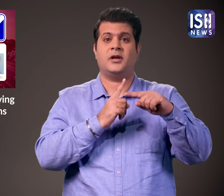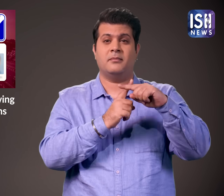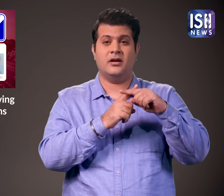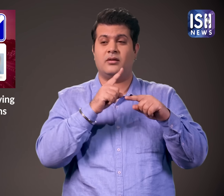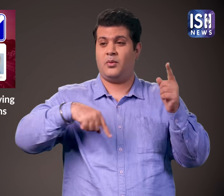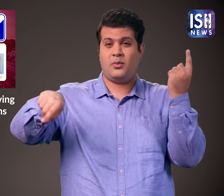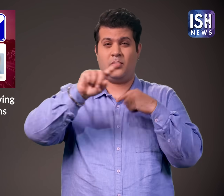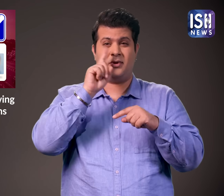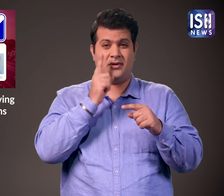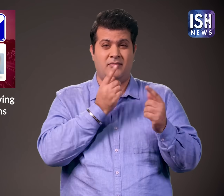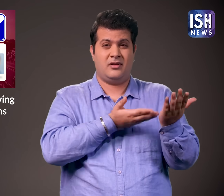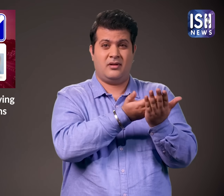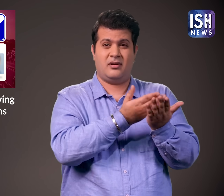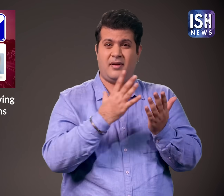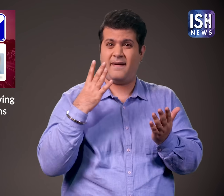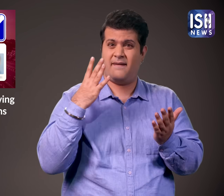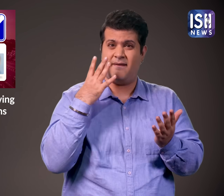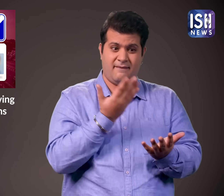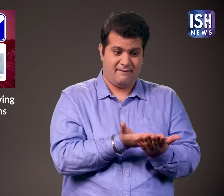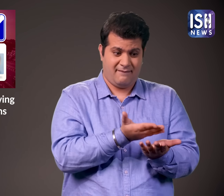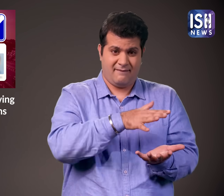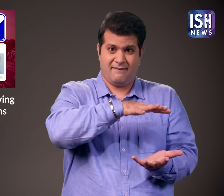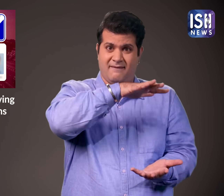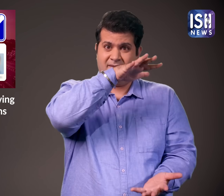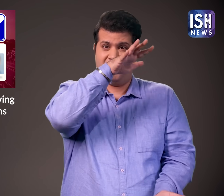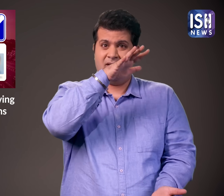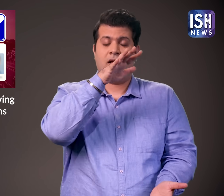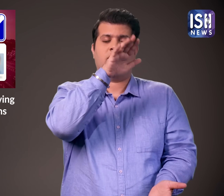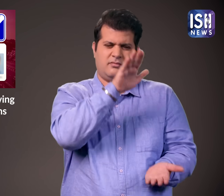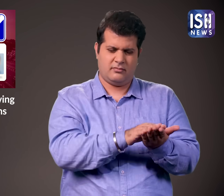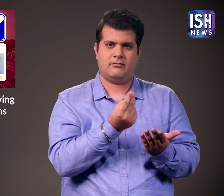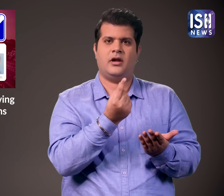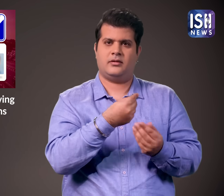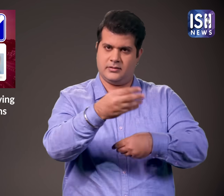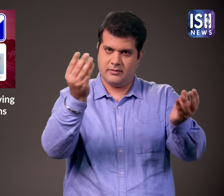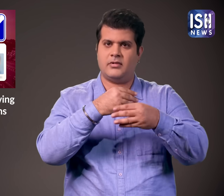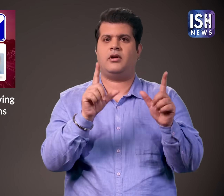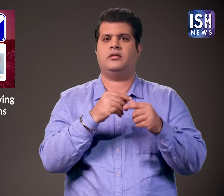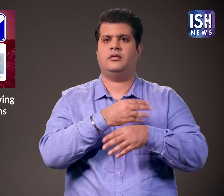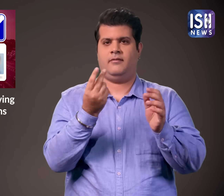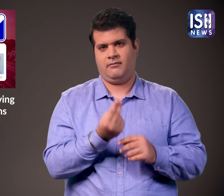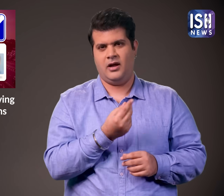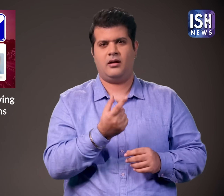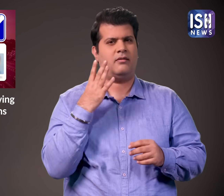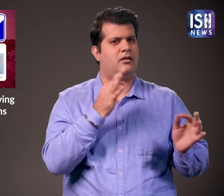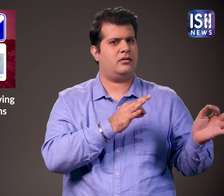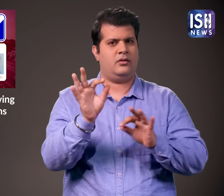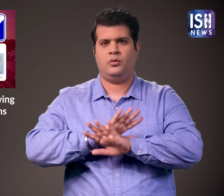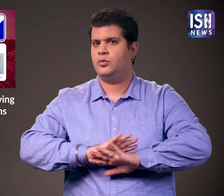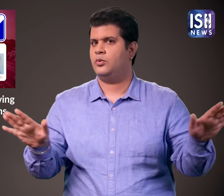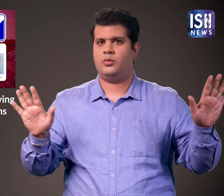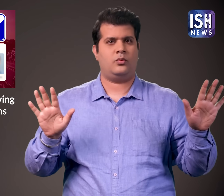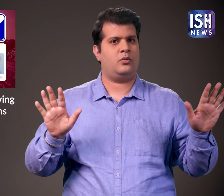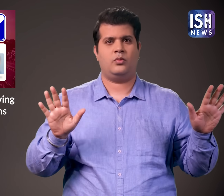All the pending driving license applications from Deaf shall be promptly cleared,